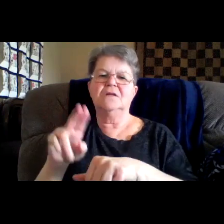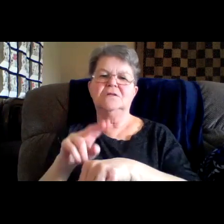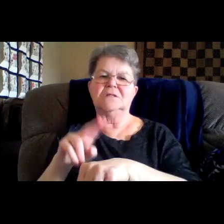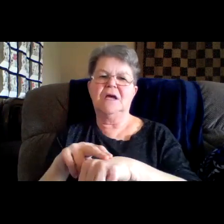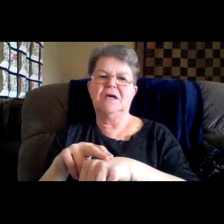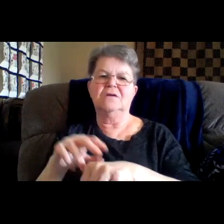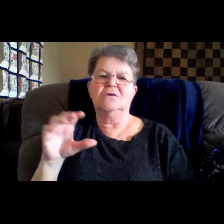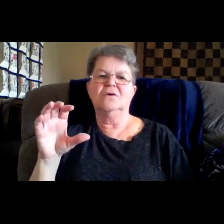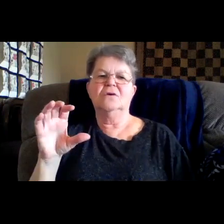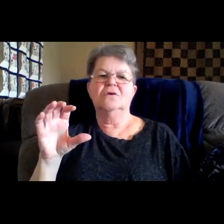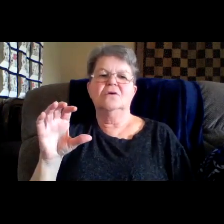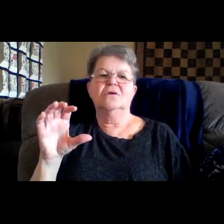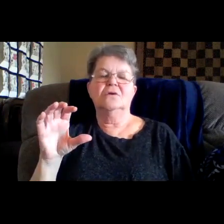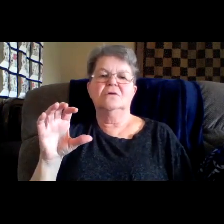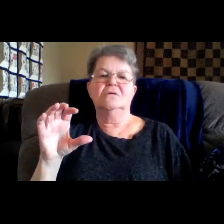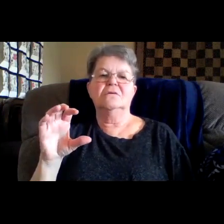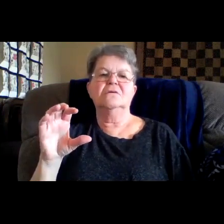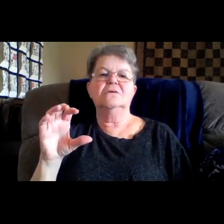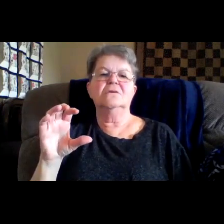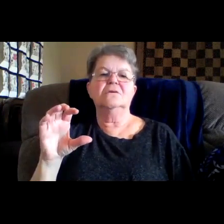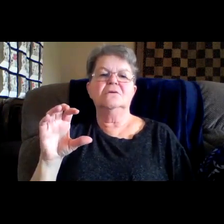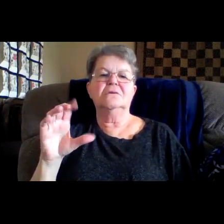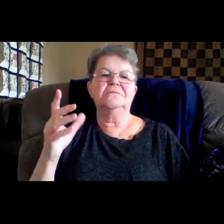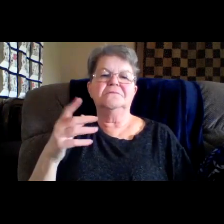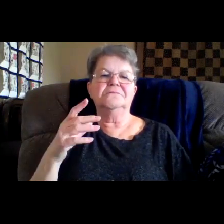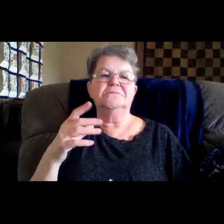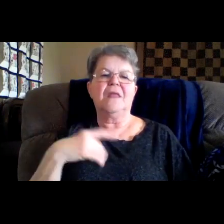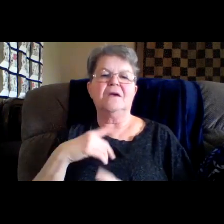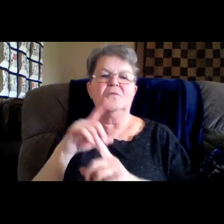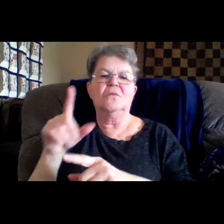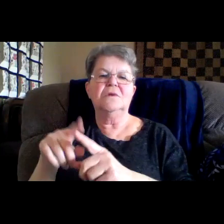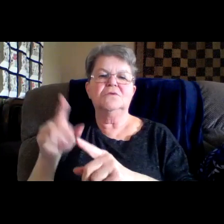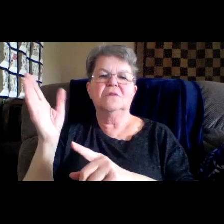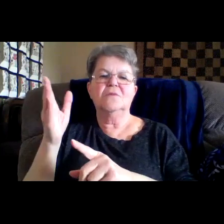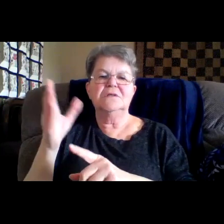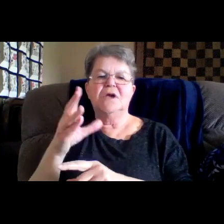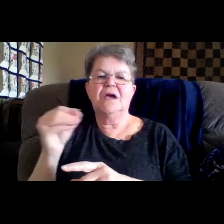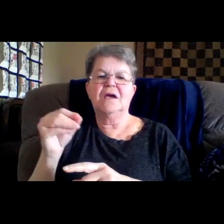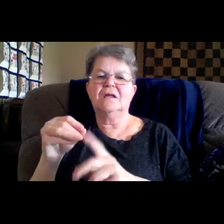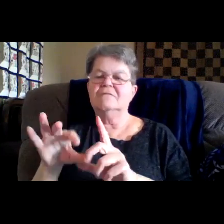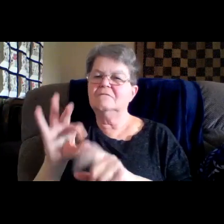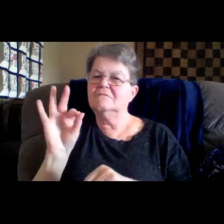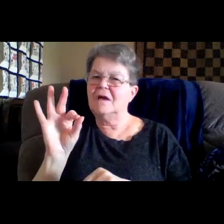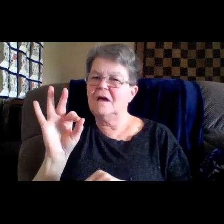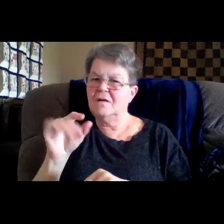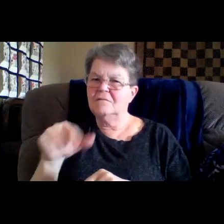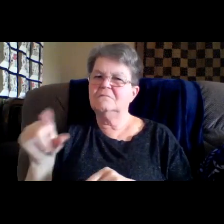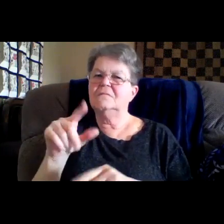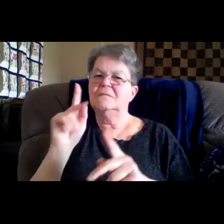and that's another project I work on. So I went to the presentation, and it turned out that there were people talking